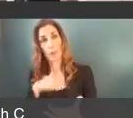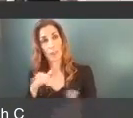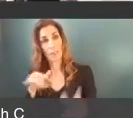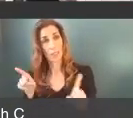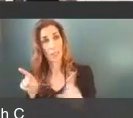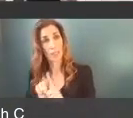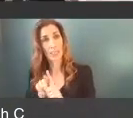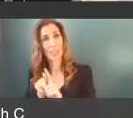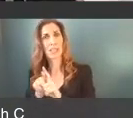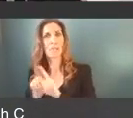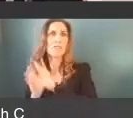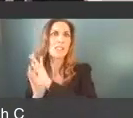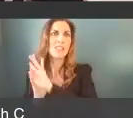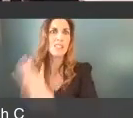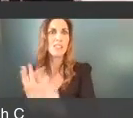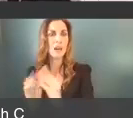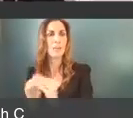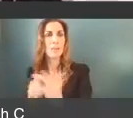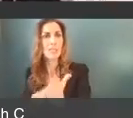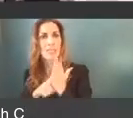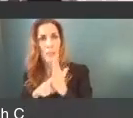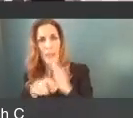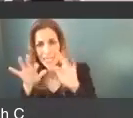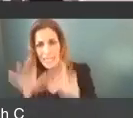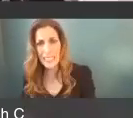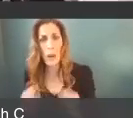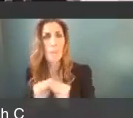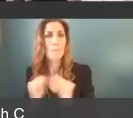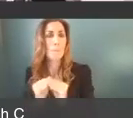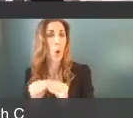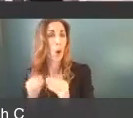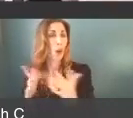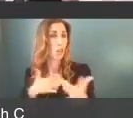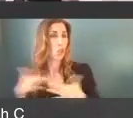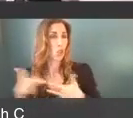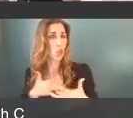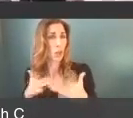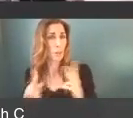with the expansion? Are you worried that people are gonna still be on websites, you